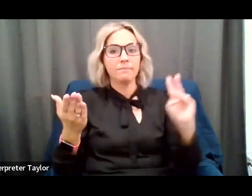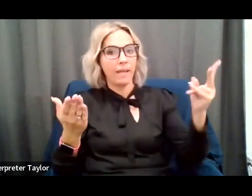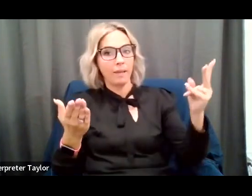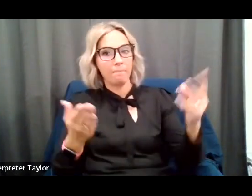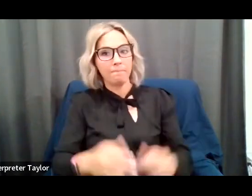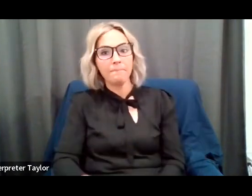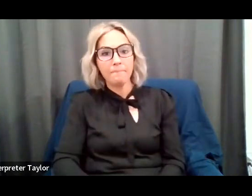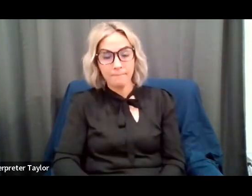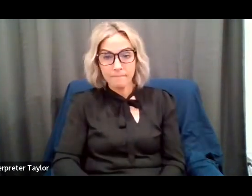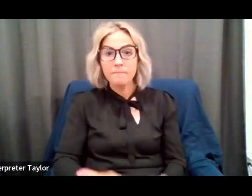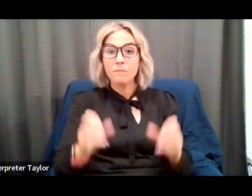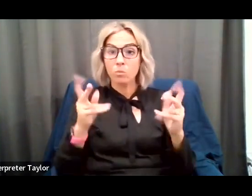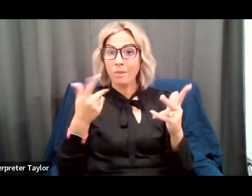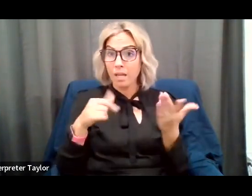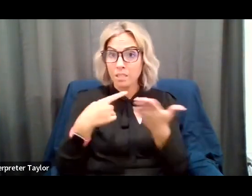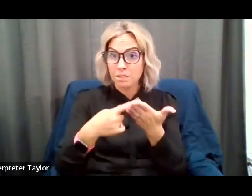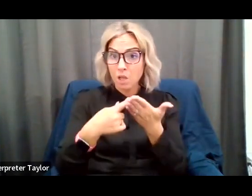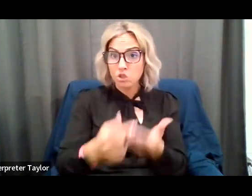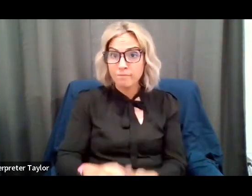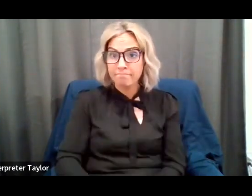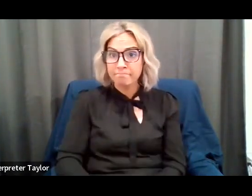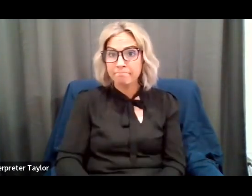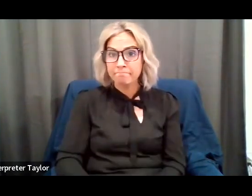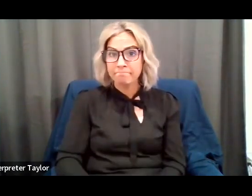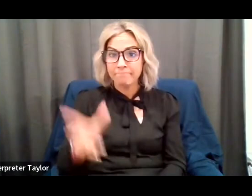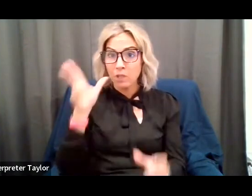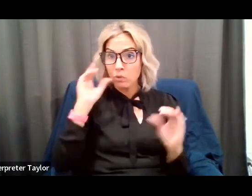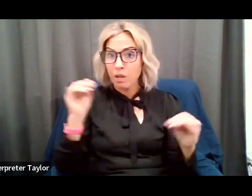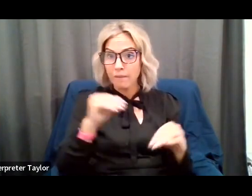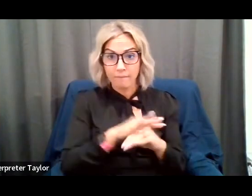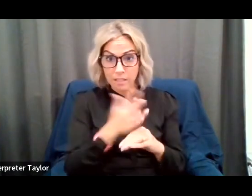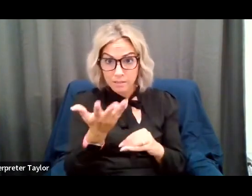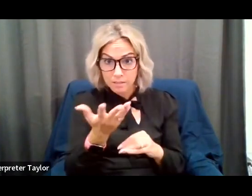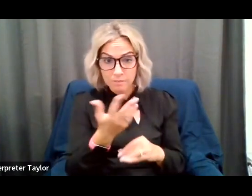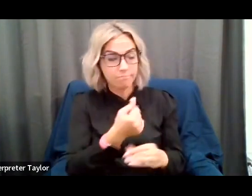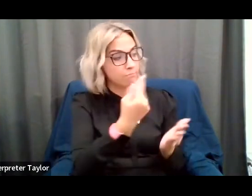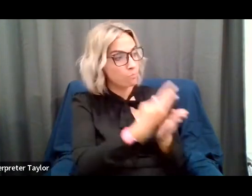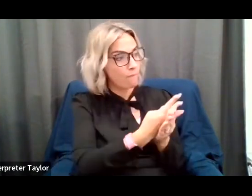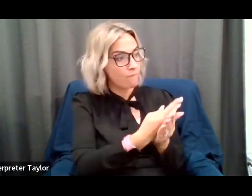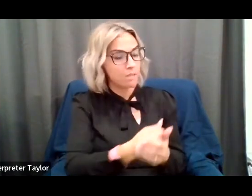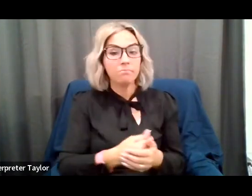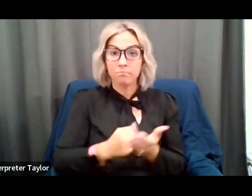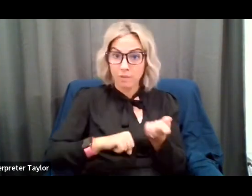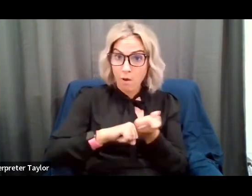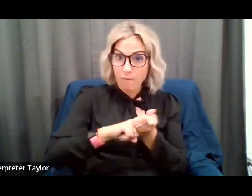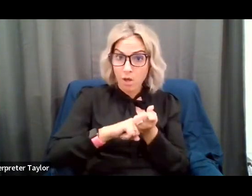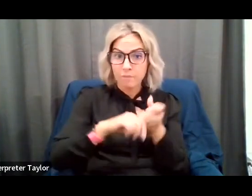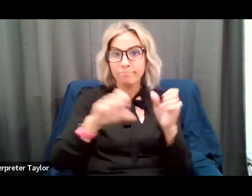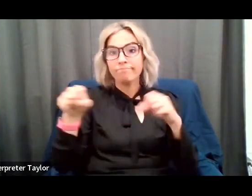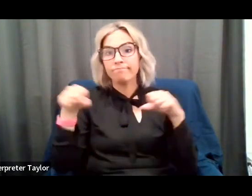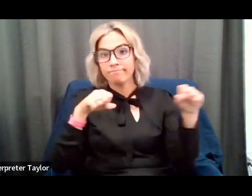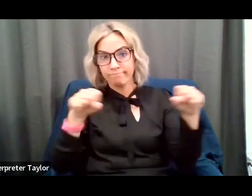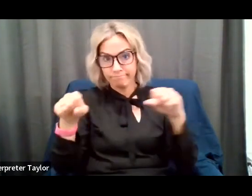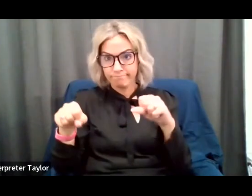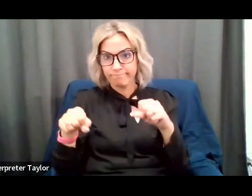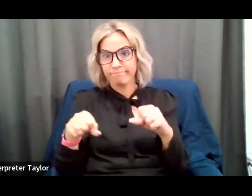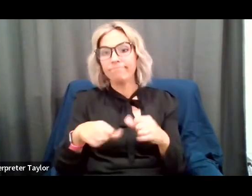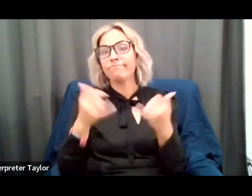Okay. Any discussion? Hearing none advice. [Approved.] All in favor? Aye. Is that a unanimous?